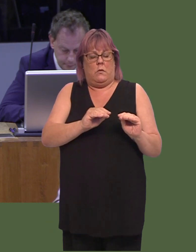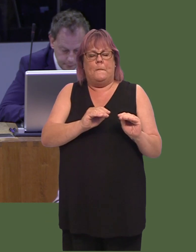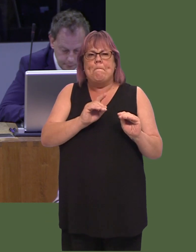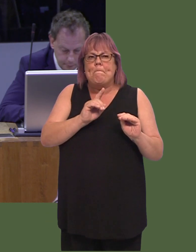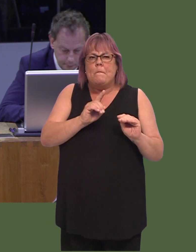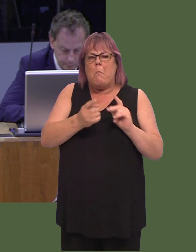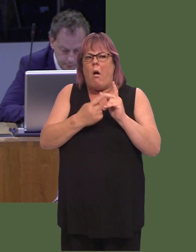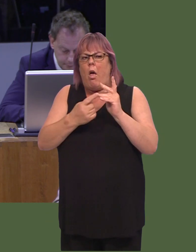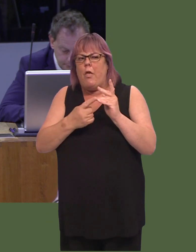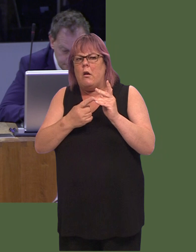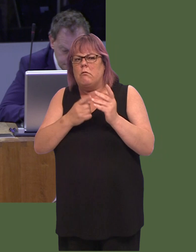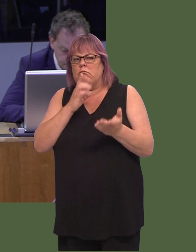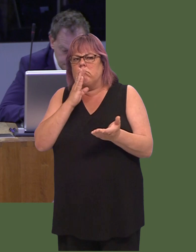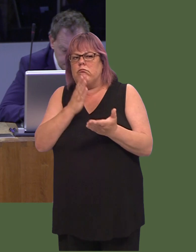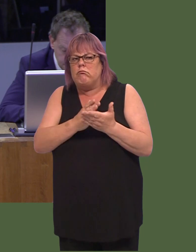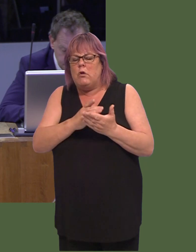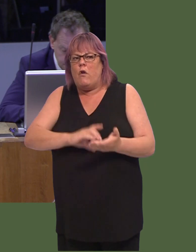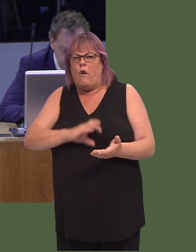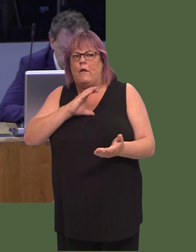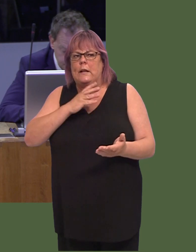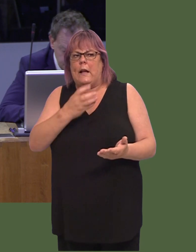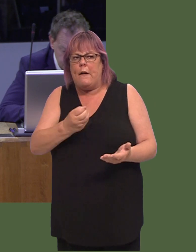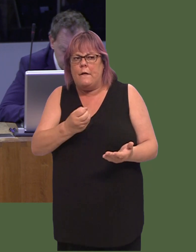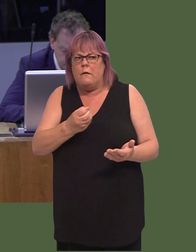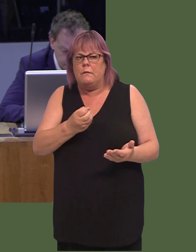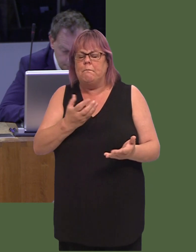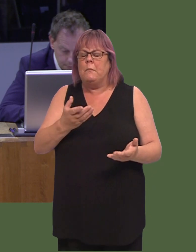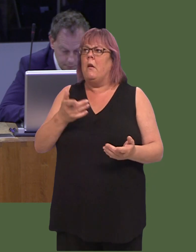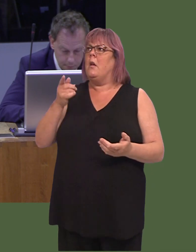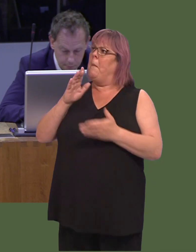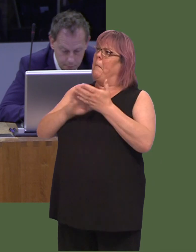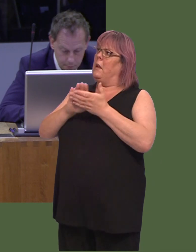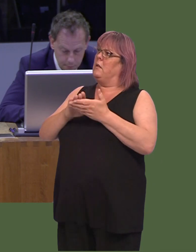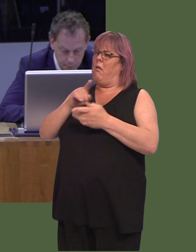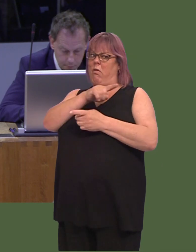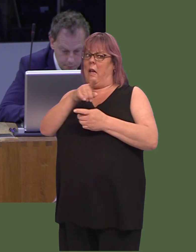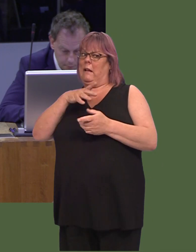So, it's clear that the sector still needs significant help if it is to succeed.